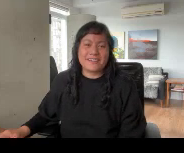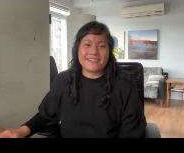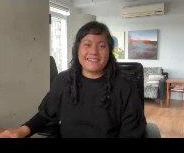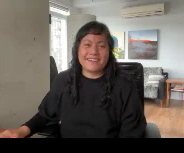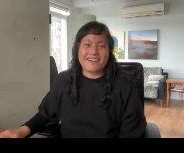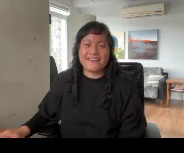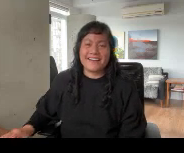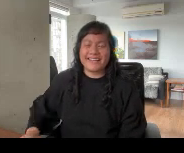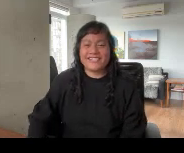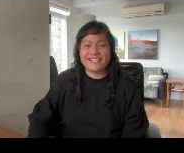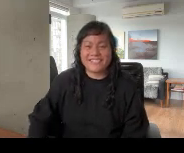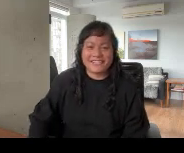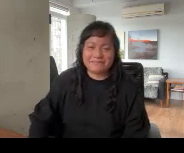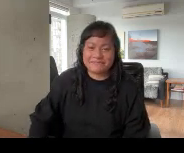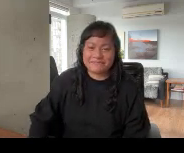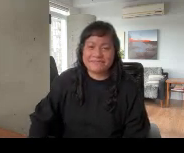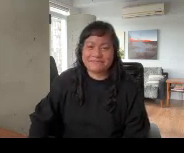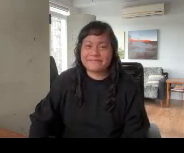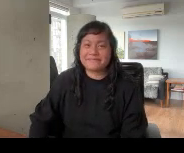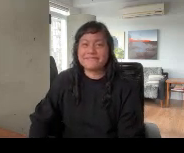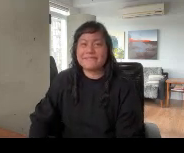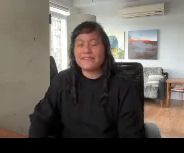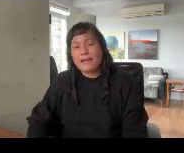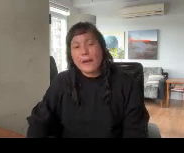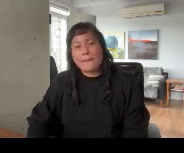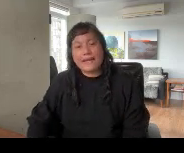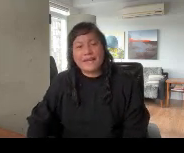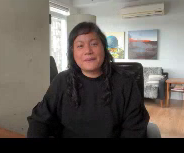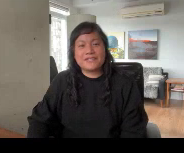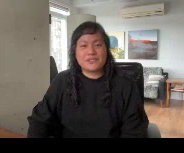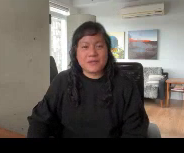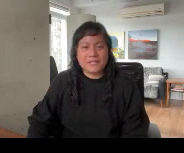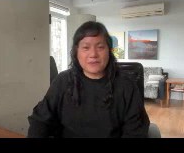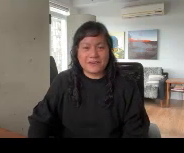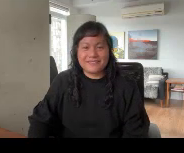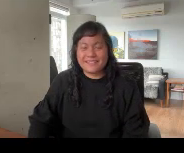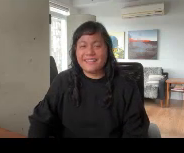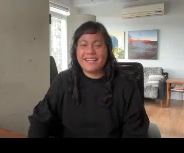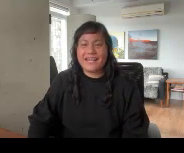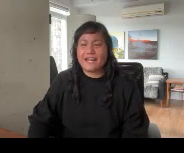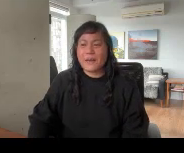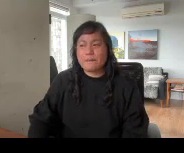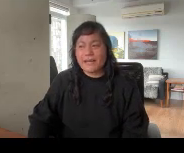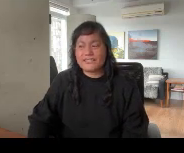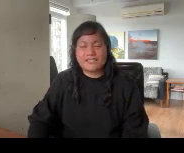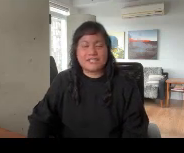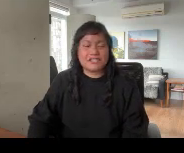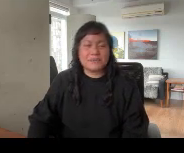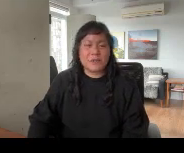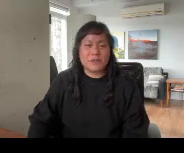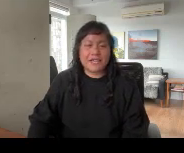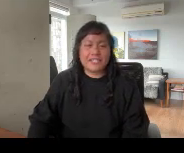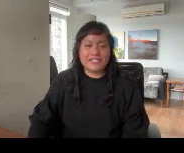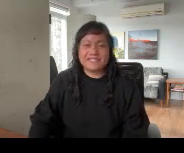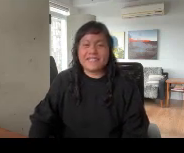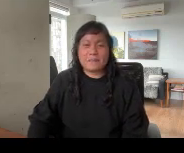working in higher education. My name is Joyce Peralta and I'm manager digital communications